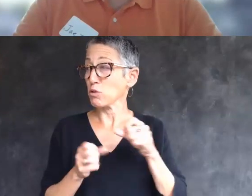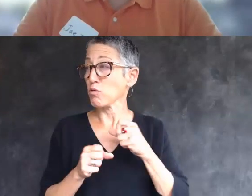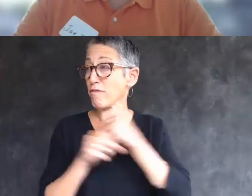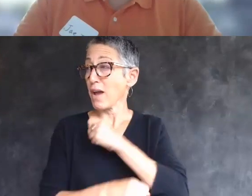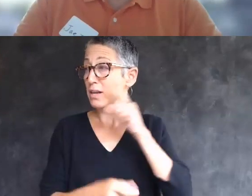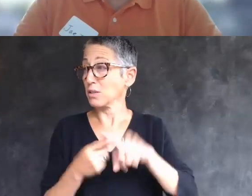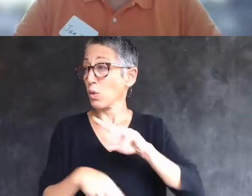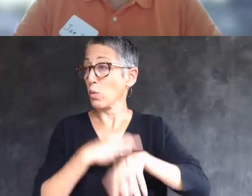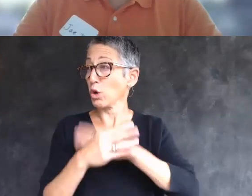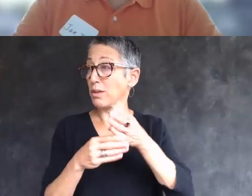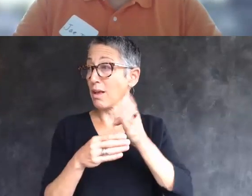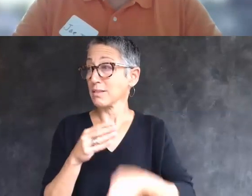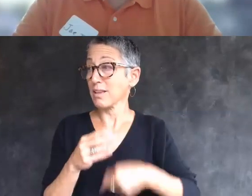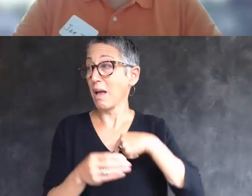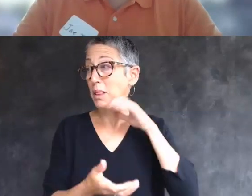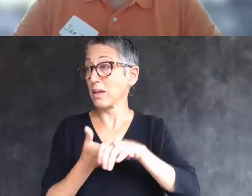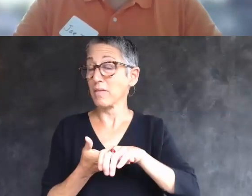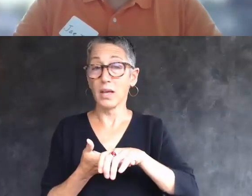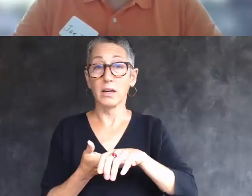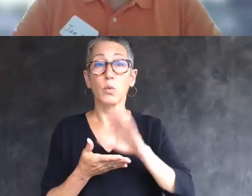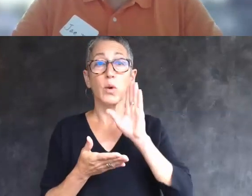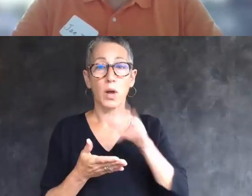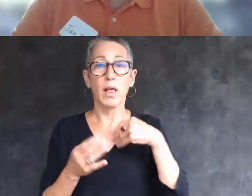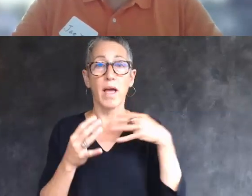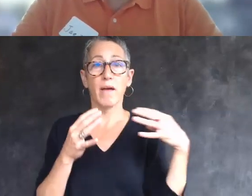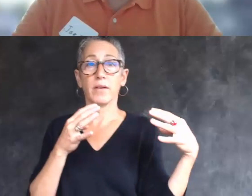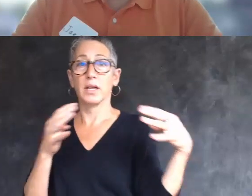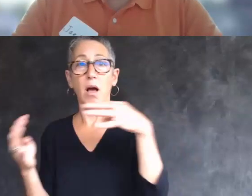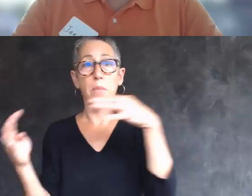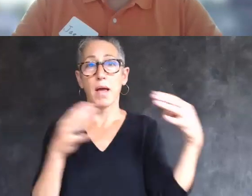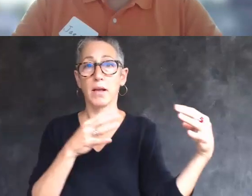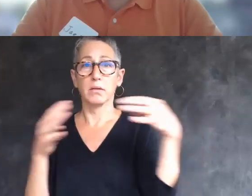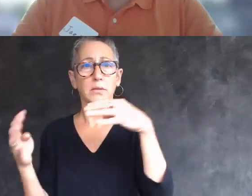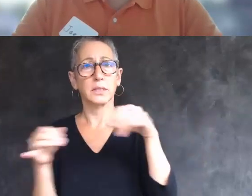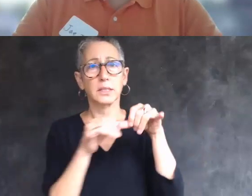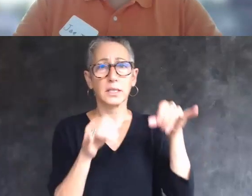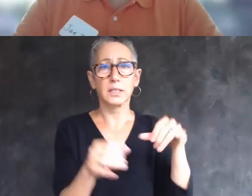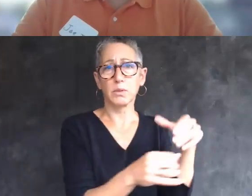I believe there will always be sort of combat between systems of power, of people that are trying to control and maintain that power.